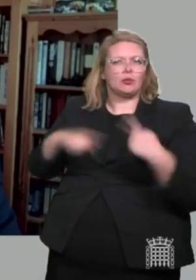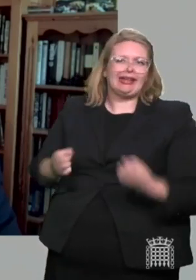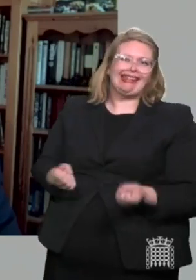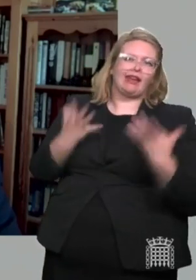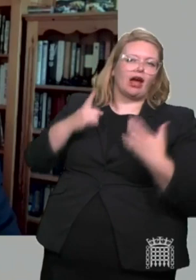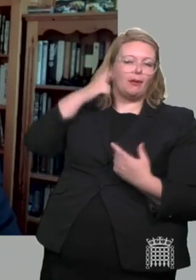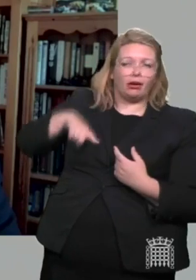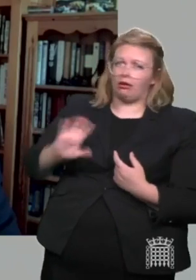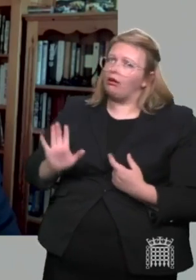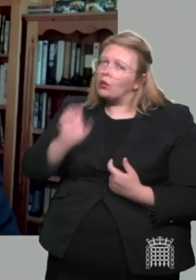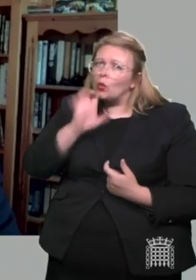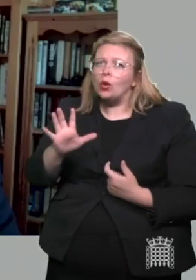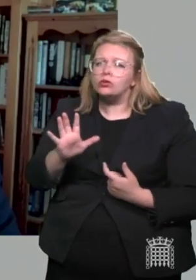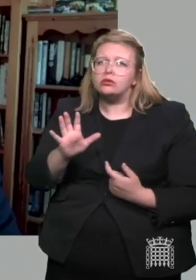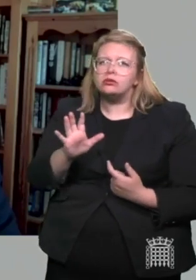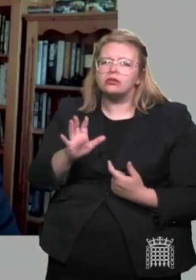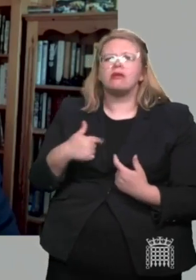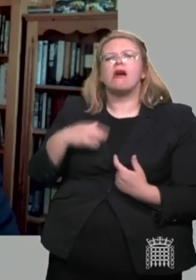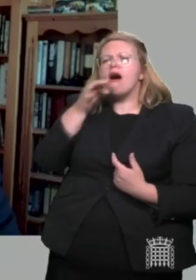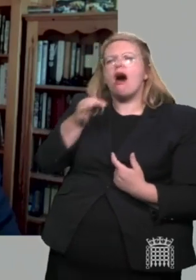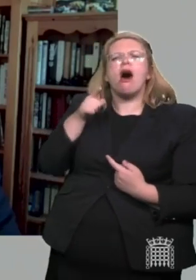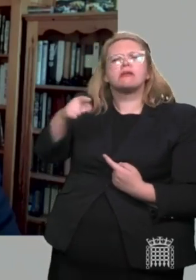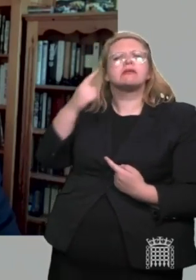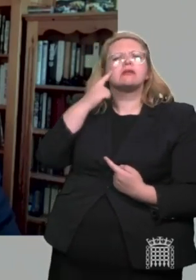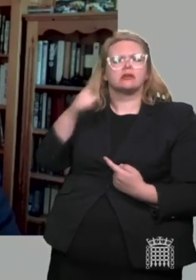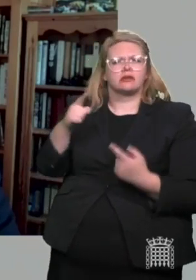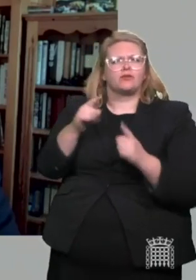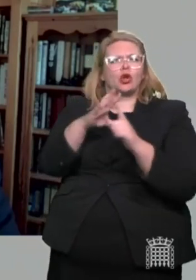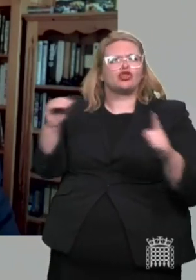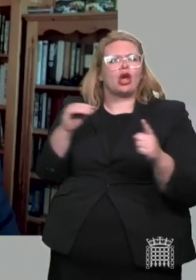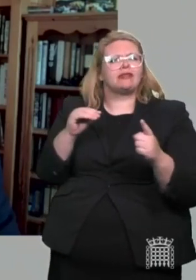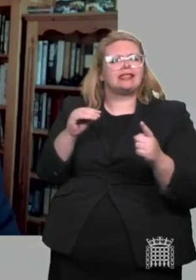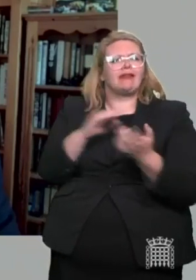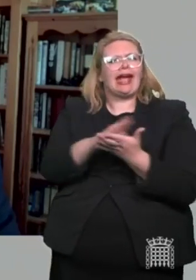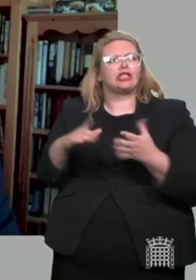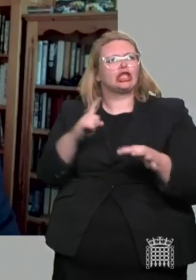Tory HQ into his personal bank account, when did he pay back this money, was it an interest-free